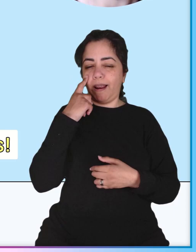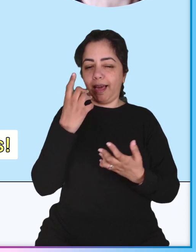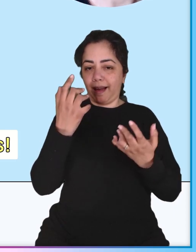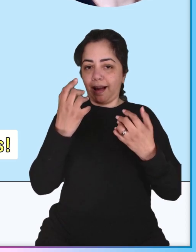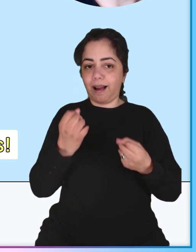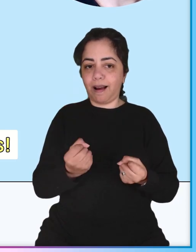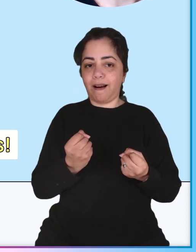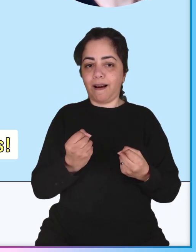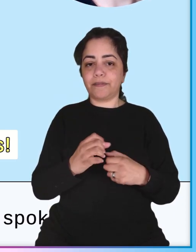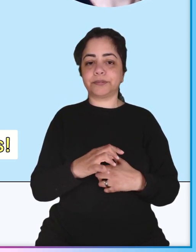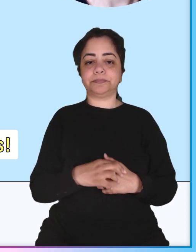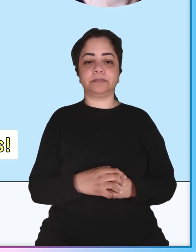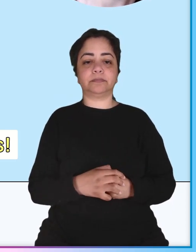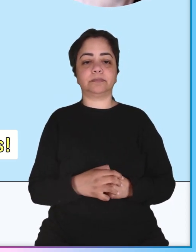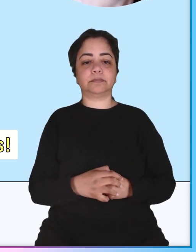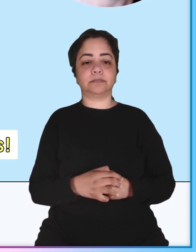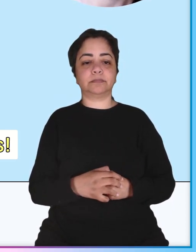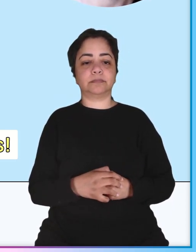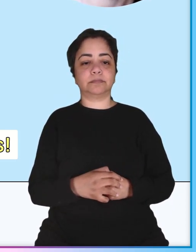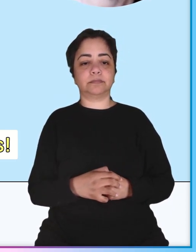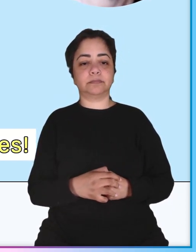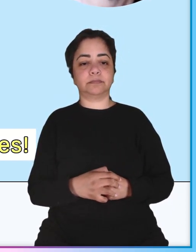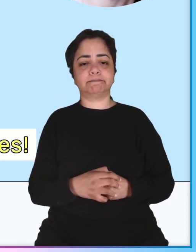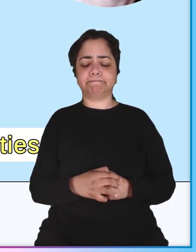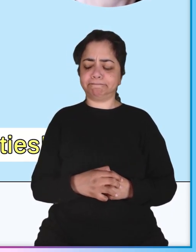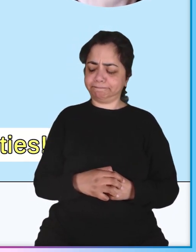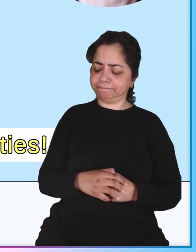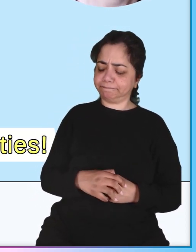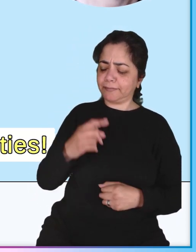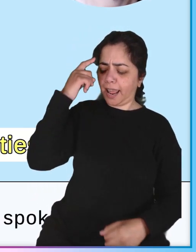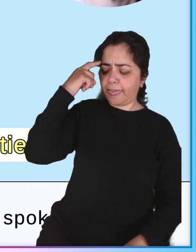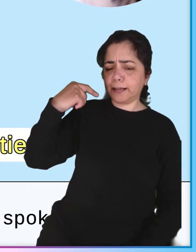that you can use to tweak the experience to your liking.